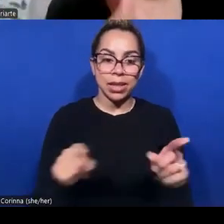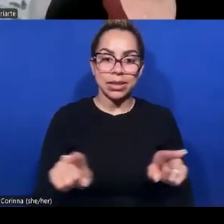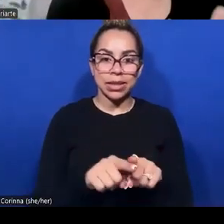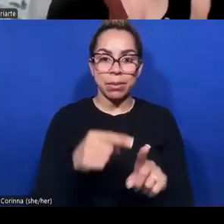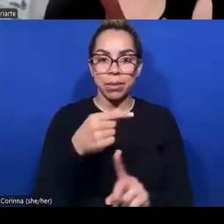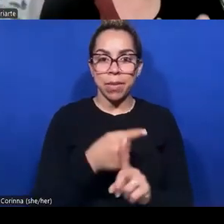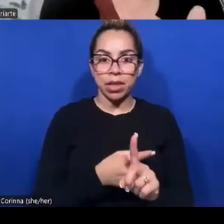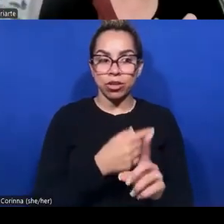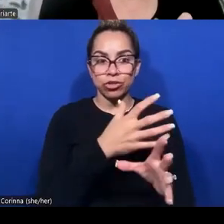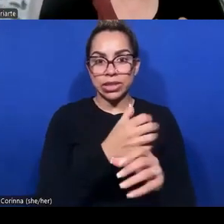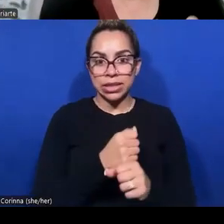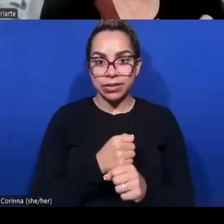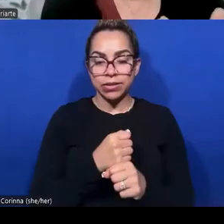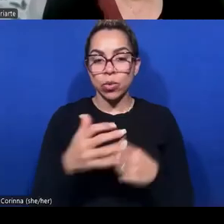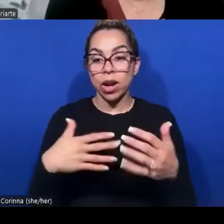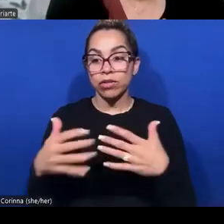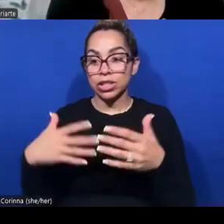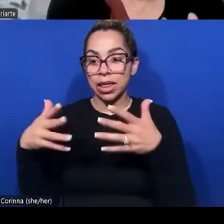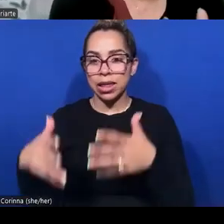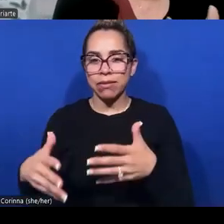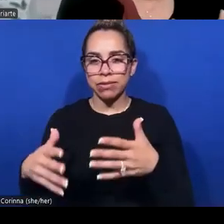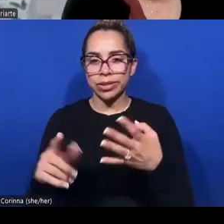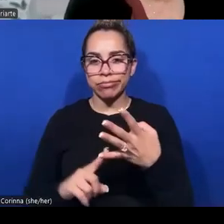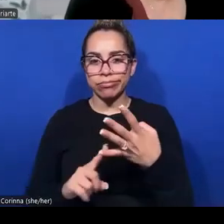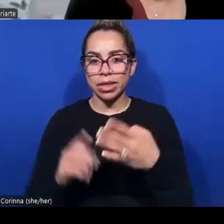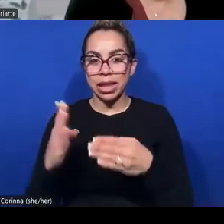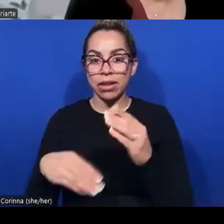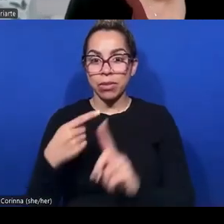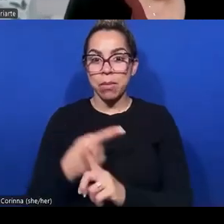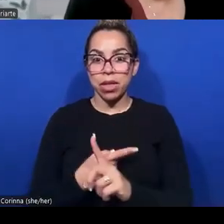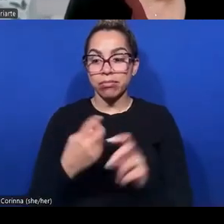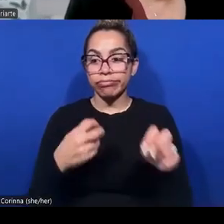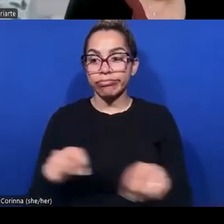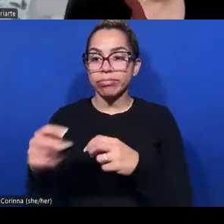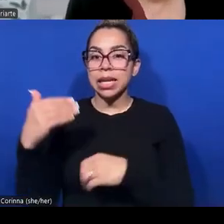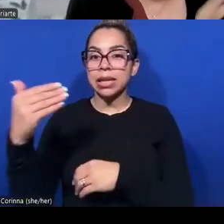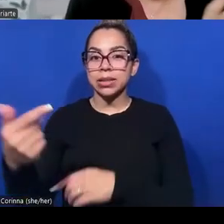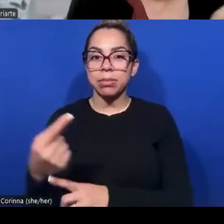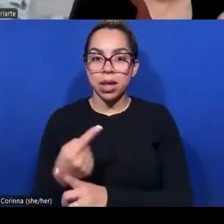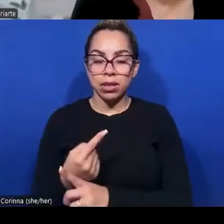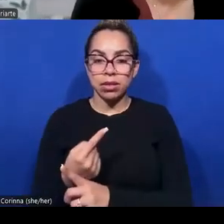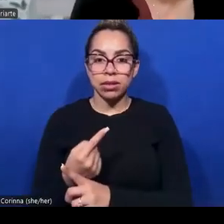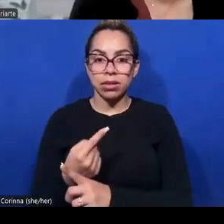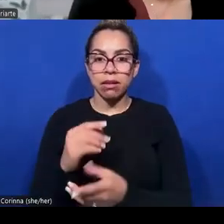Whatever is left at the end of the month that goes into the next month is converted into a resource.